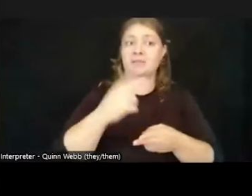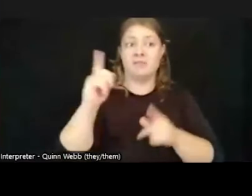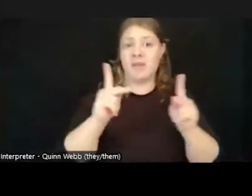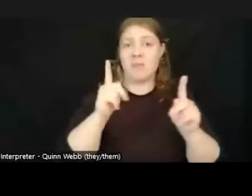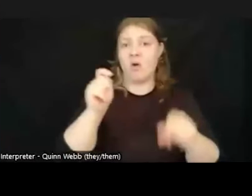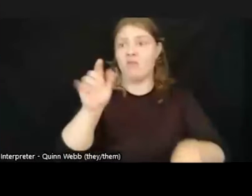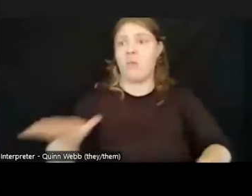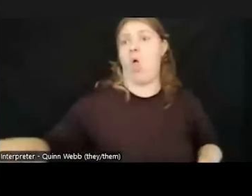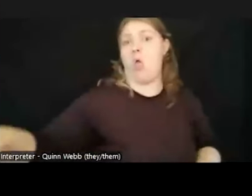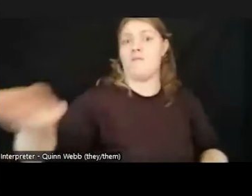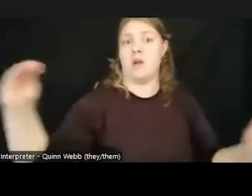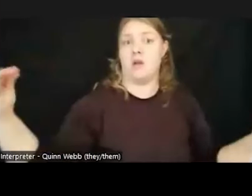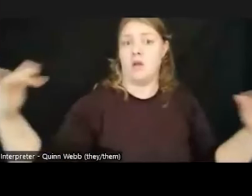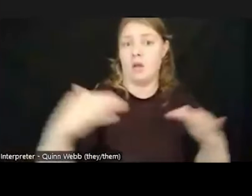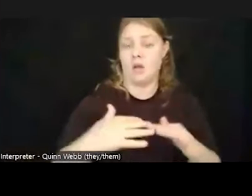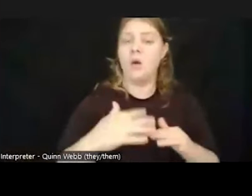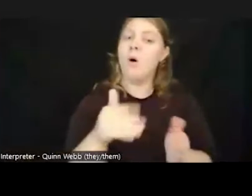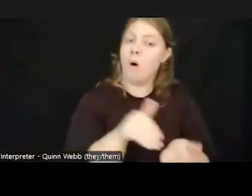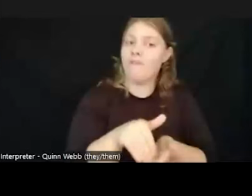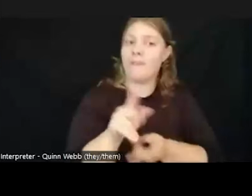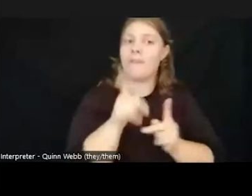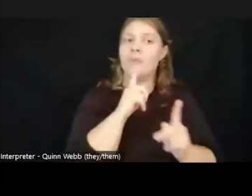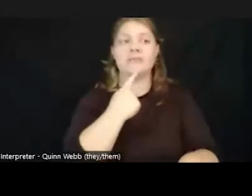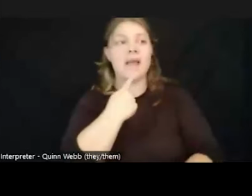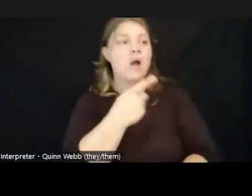I hear it a lot where individuals say they're coming from other countries and they're taking